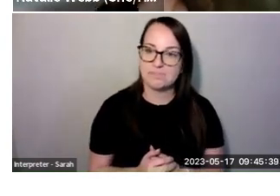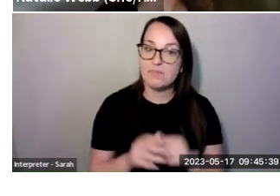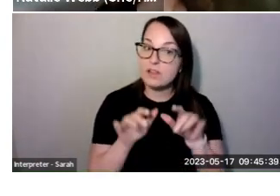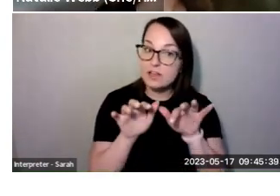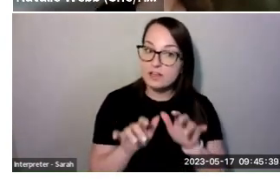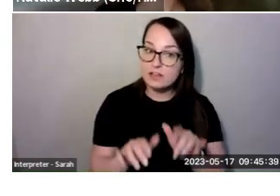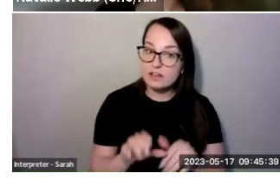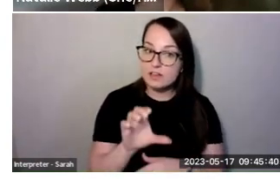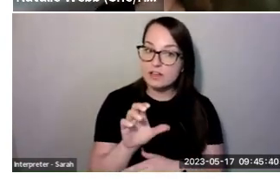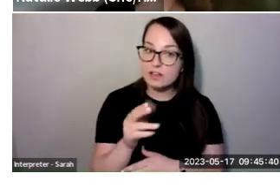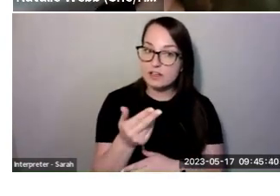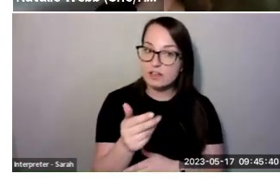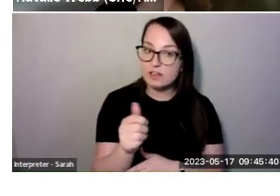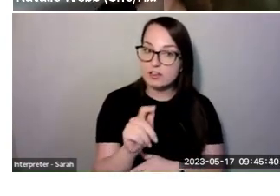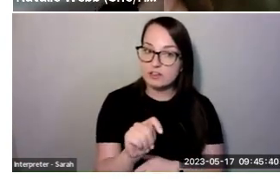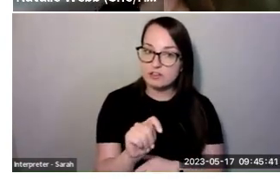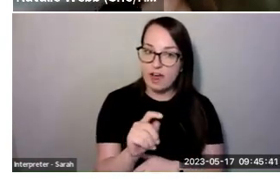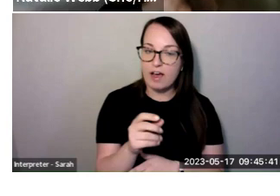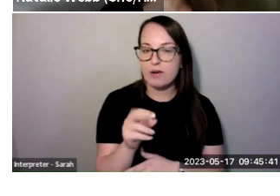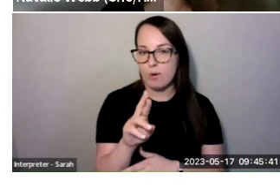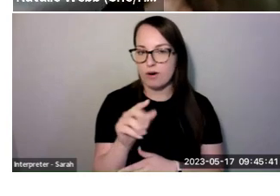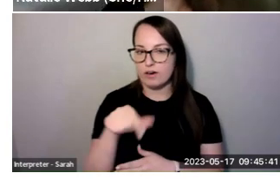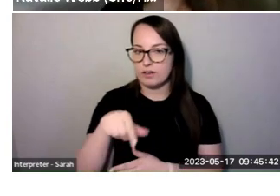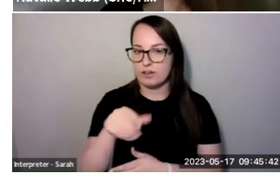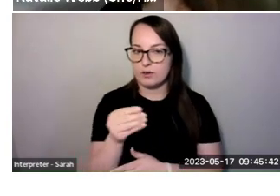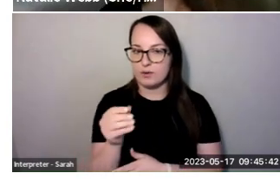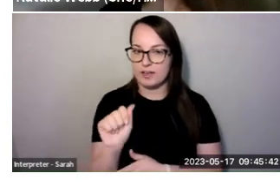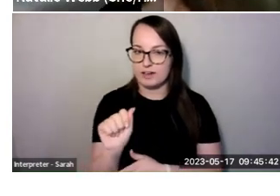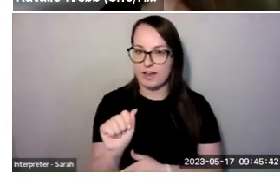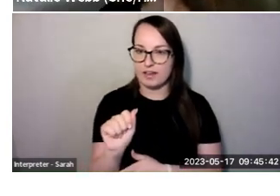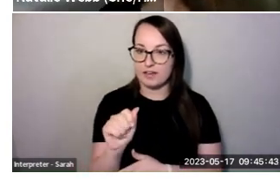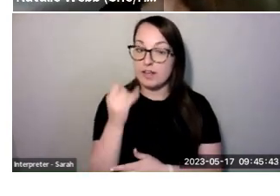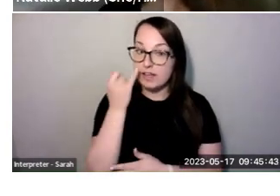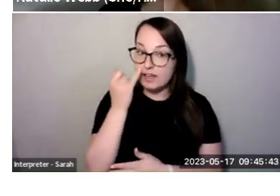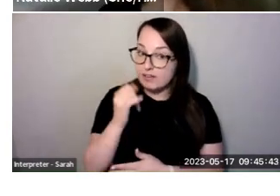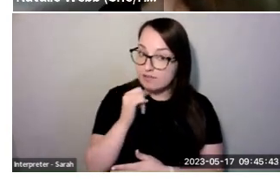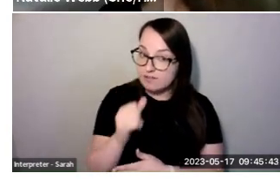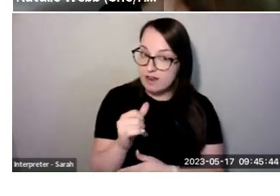do that as well. Either in the chat or you can drop that in the Q&A.